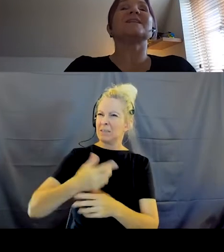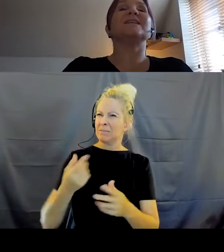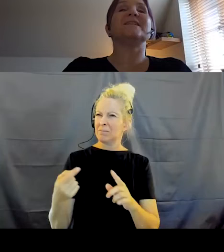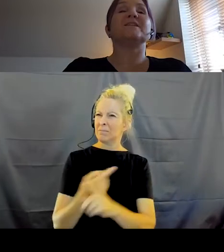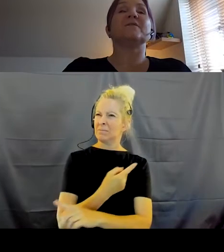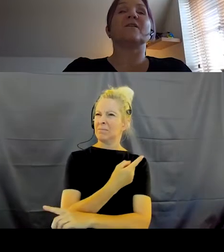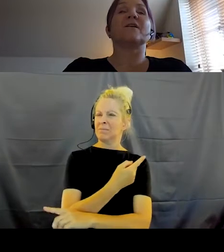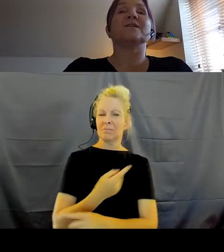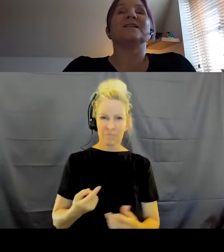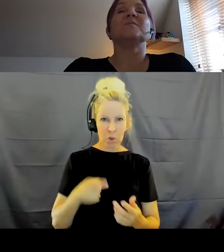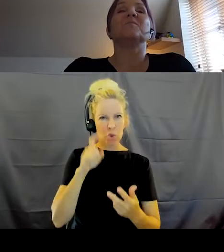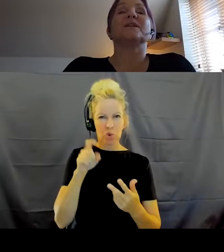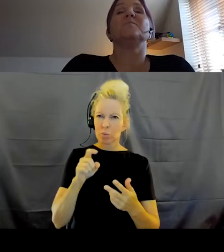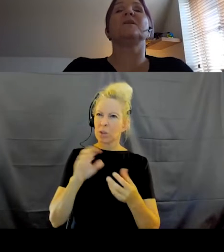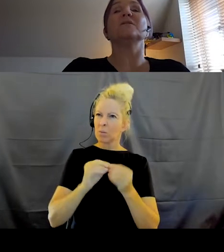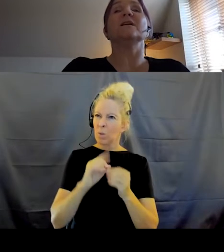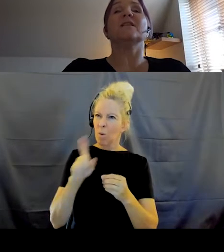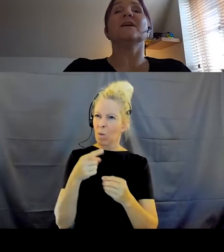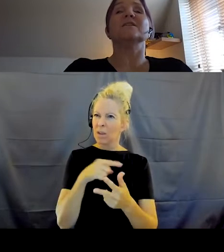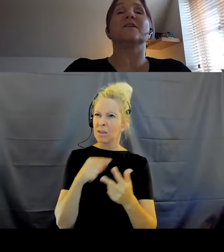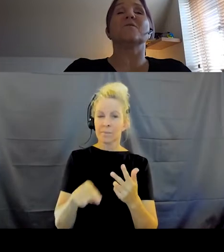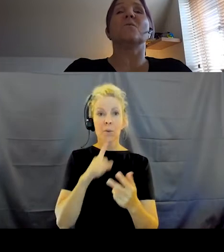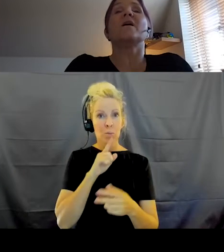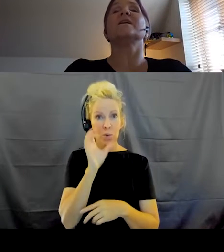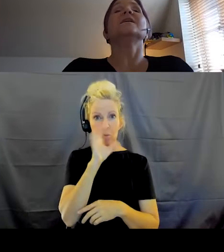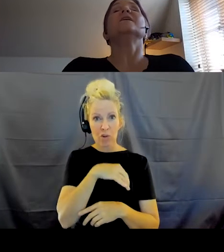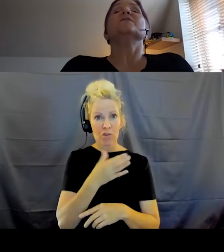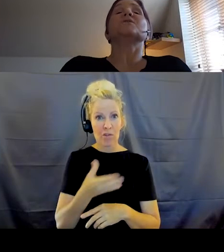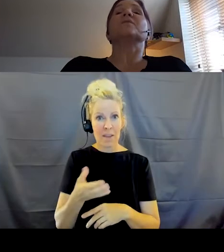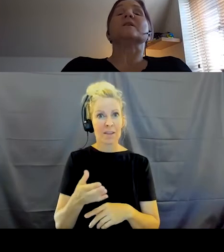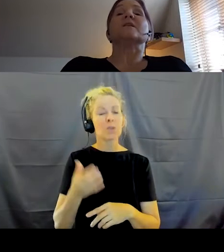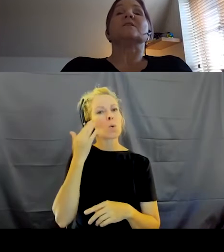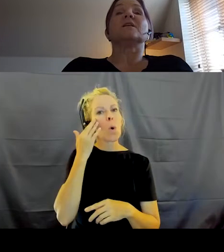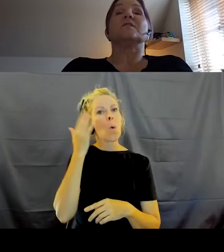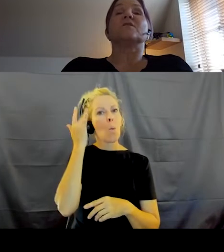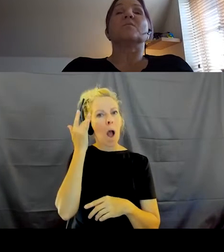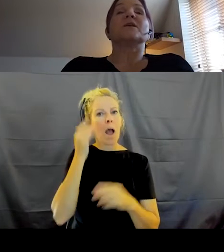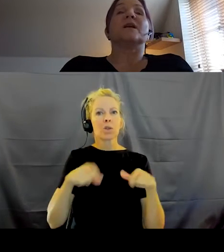not easy to figure out. It's a peculiar thing to know why you're screenreader has stopped reading